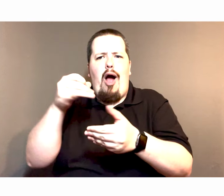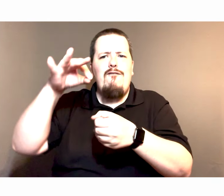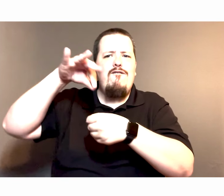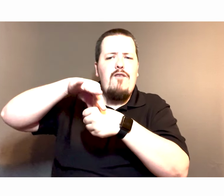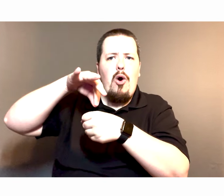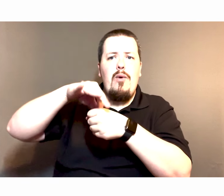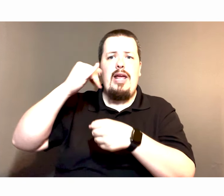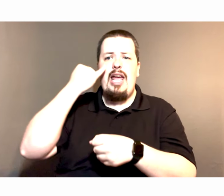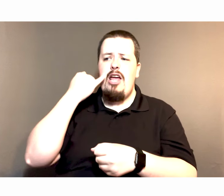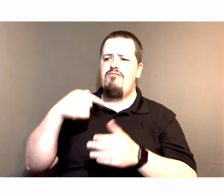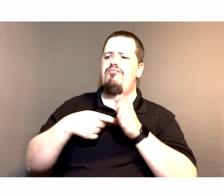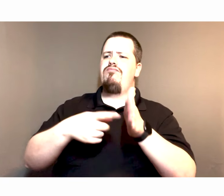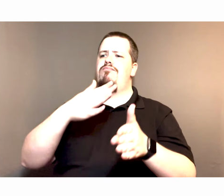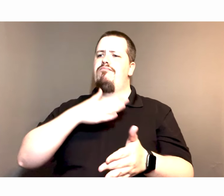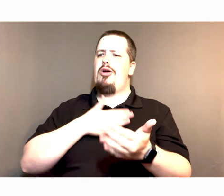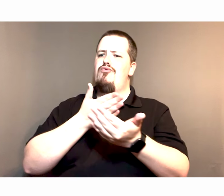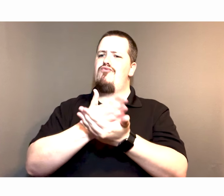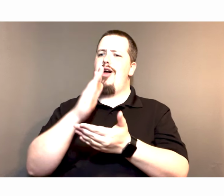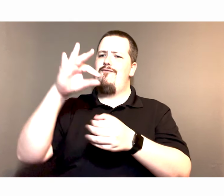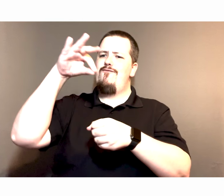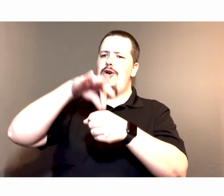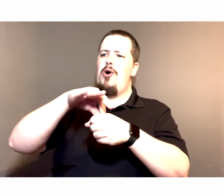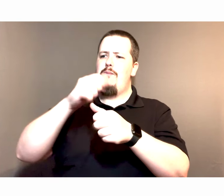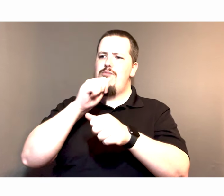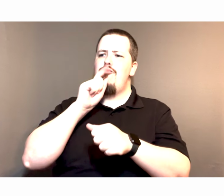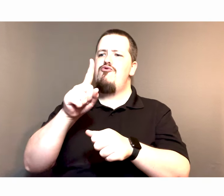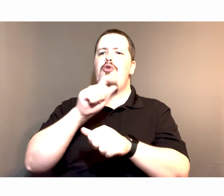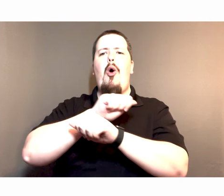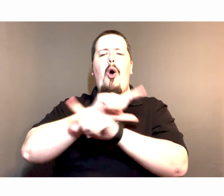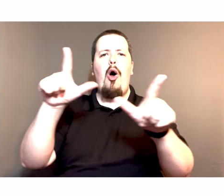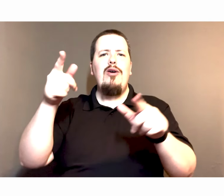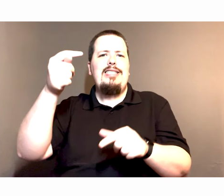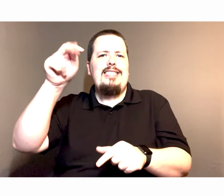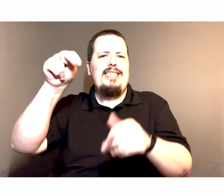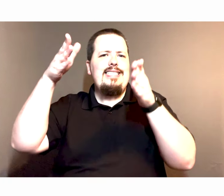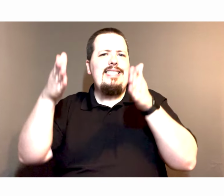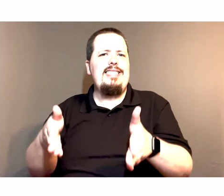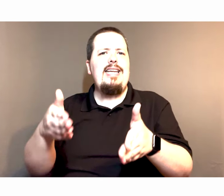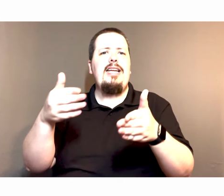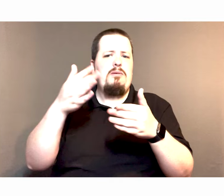When we assert our right to vote we’re making sure that every Tennessean disability or not